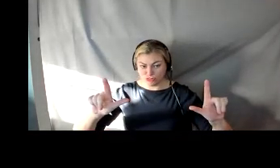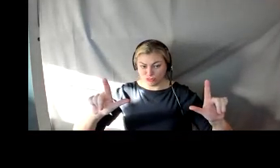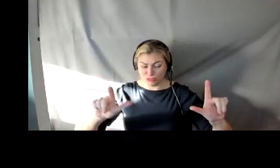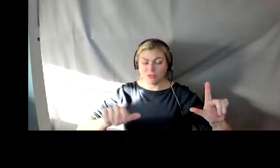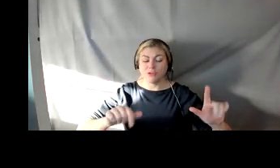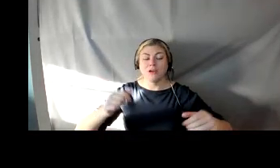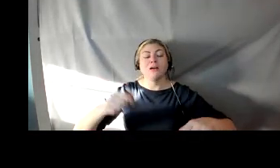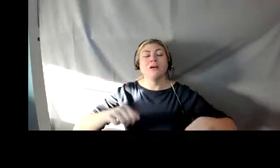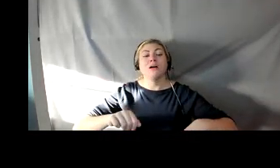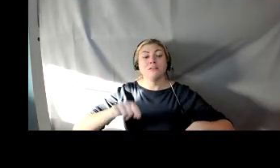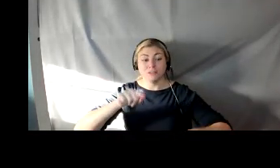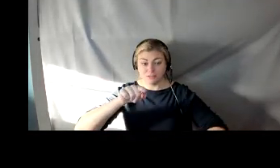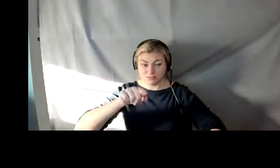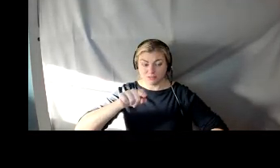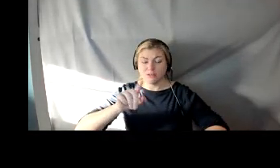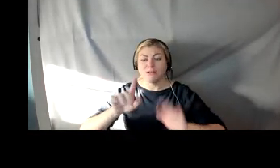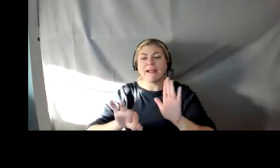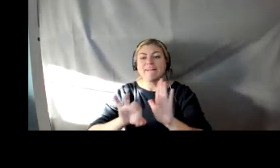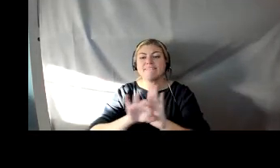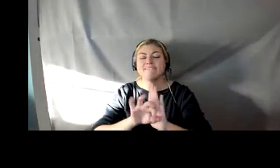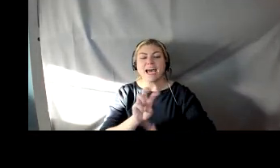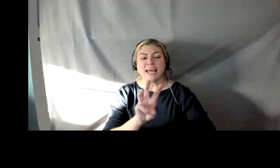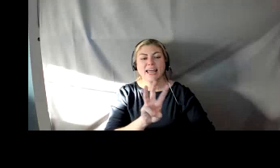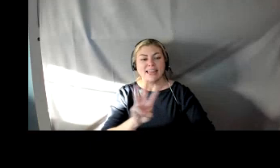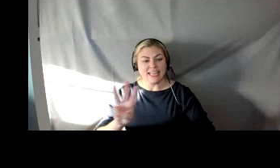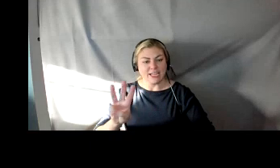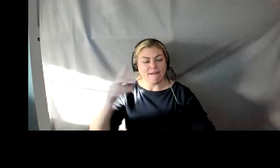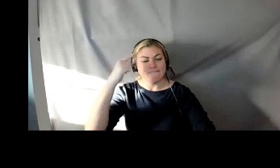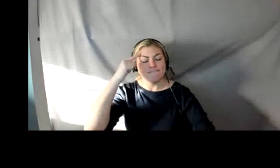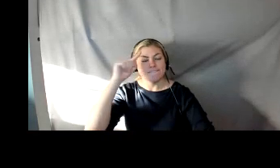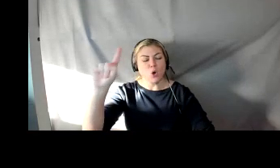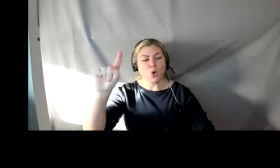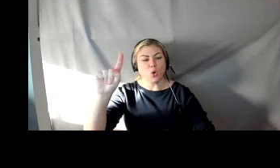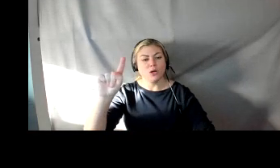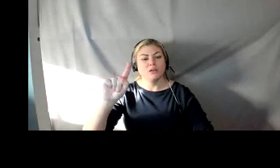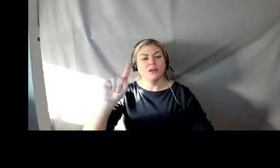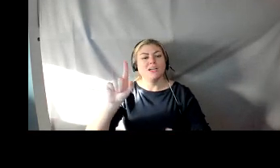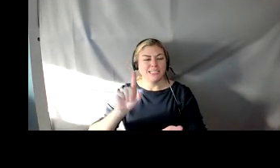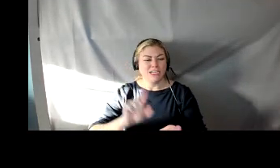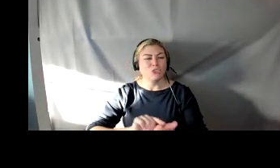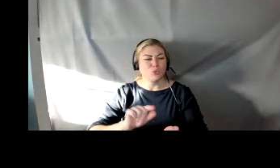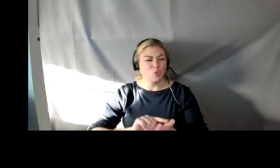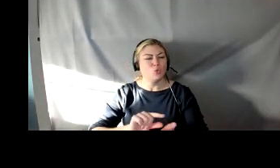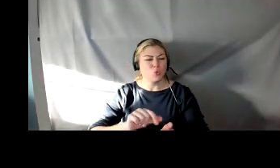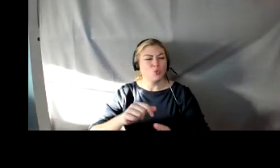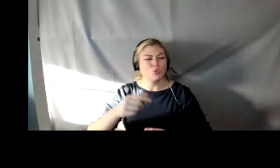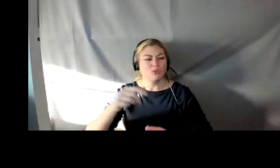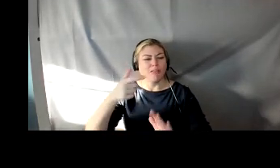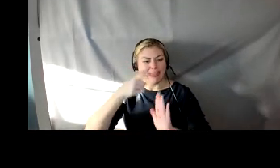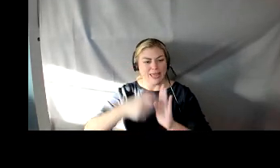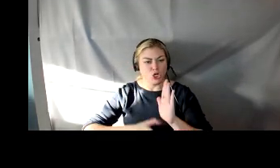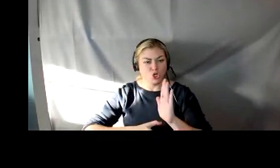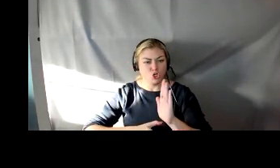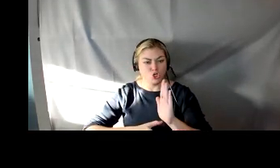And there you'll see a link for a newsletter and a newsletter. That newsletter is providing a lot of the same information we're giving you tonight.